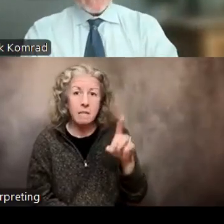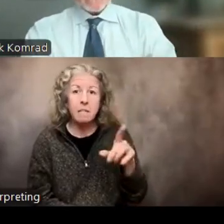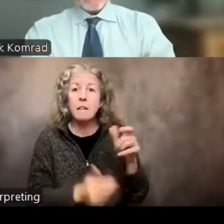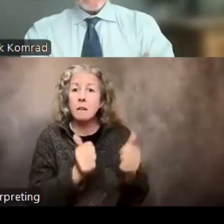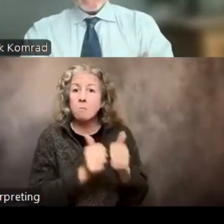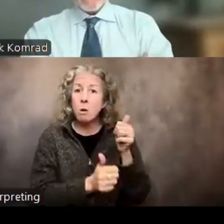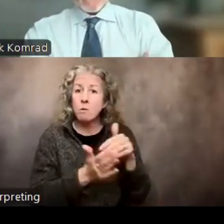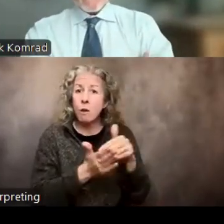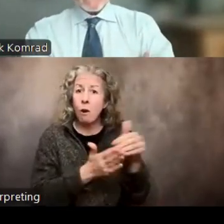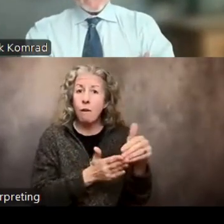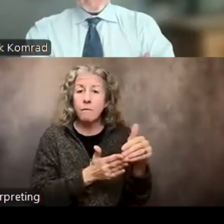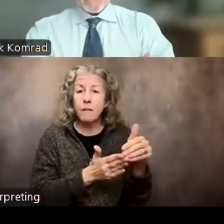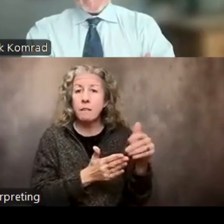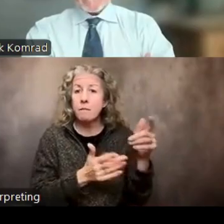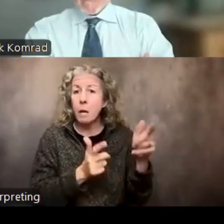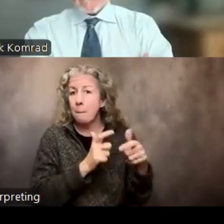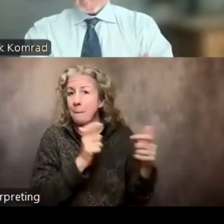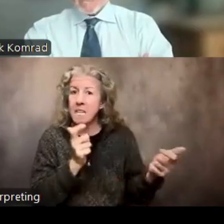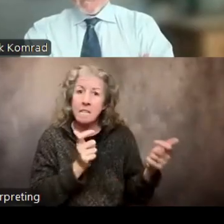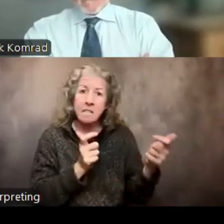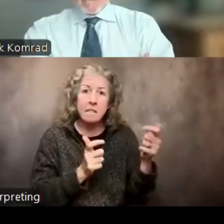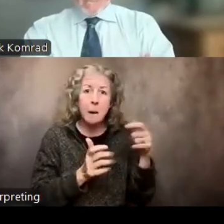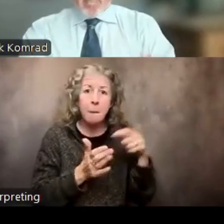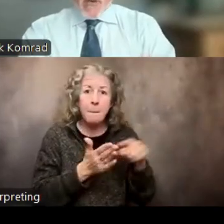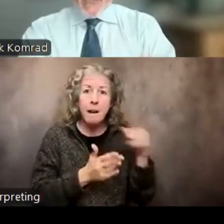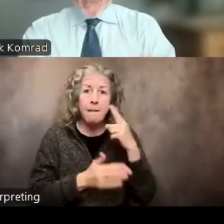substance use services in the United States, and the burden of